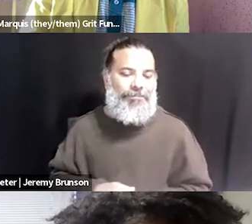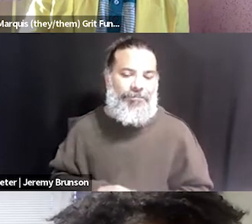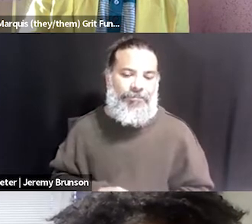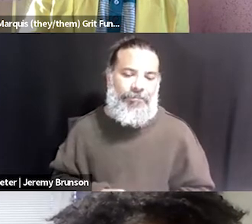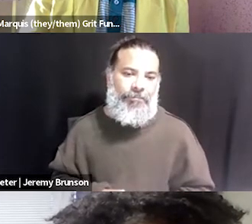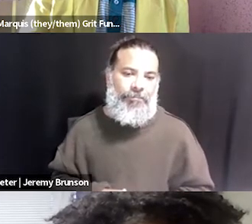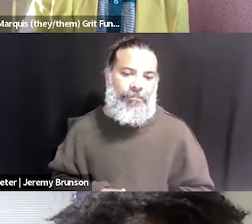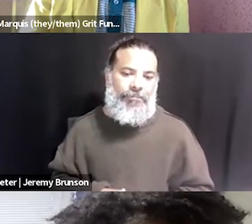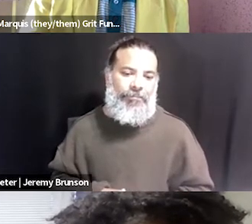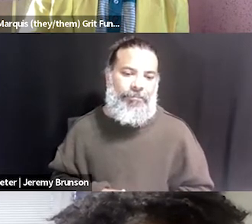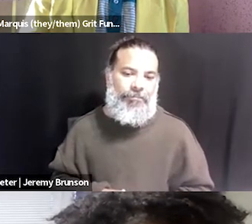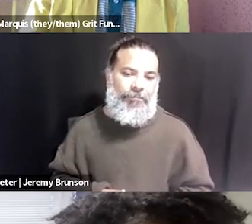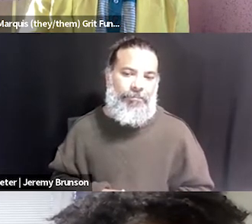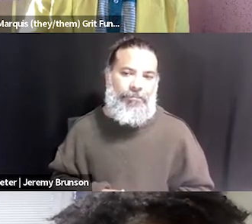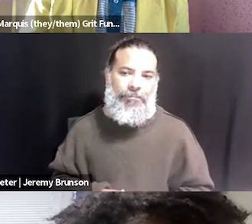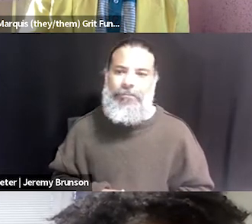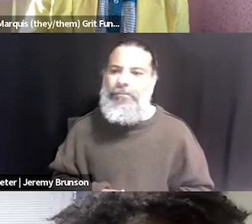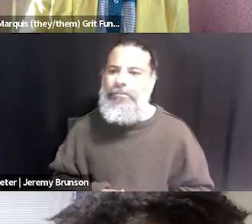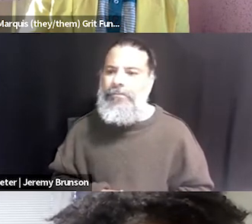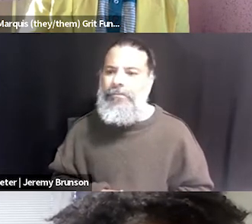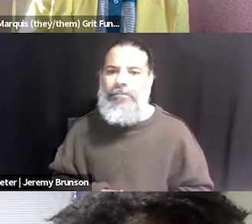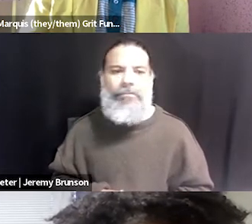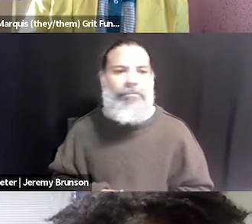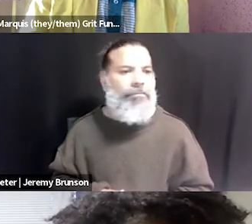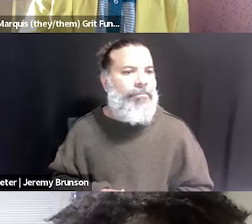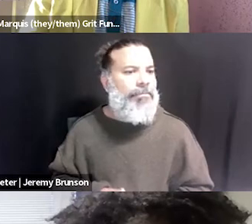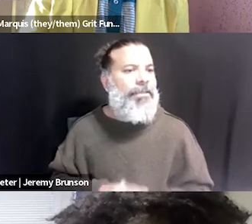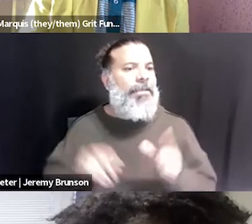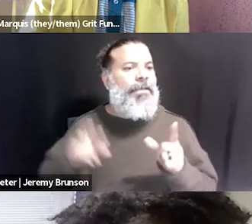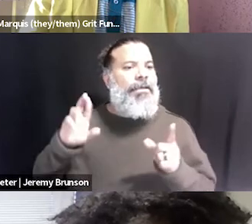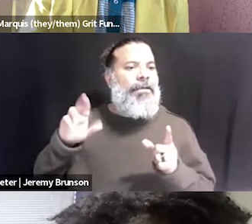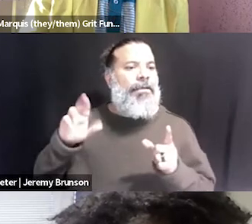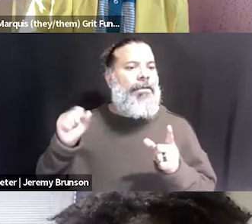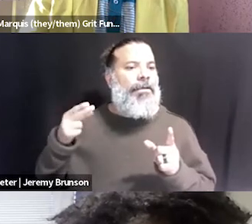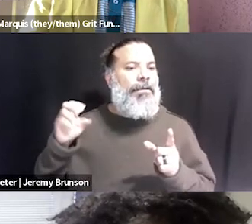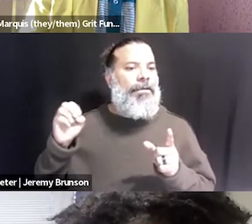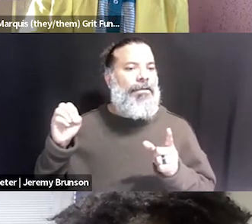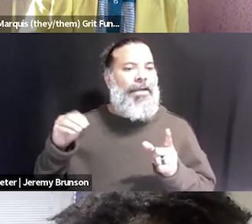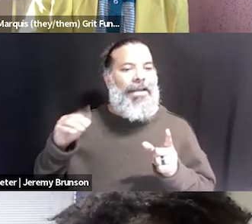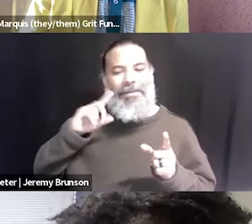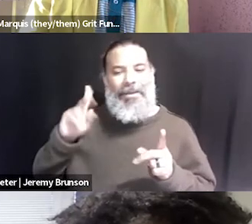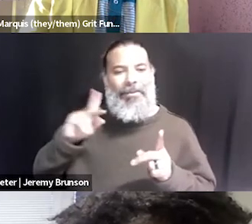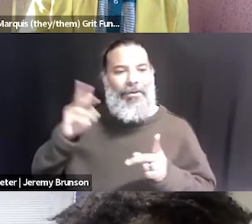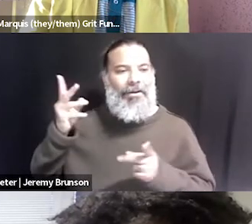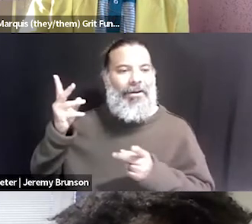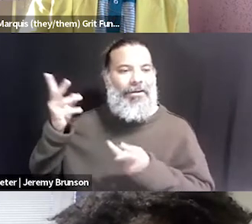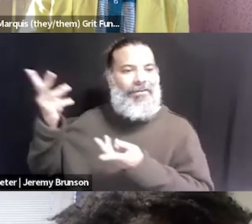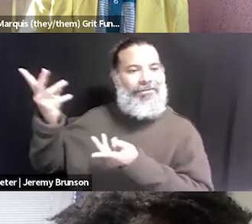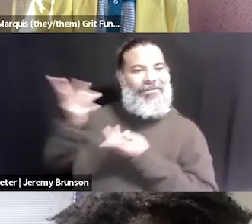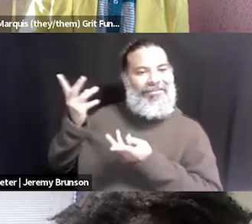This is a, I feel like everyone is funneling the question to me. That is what is happening.